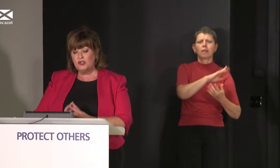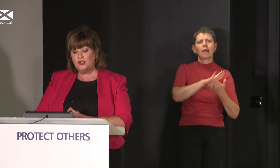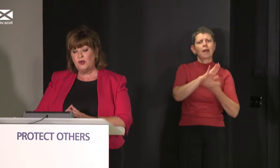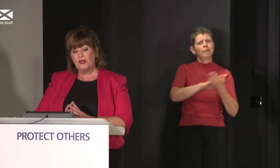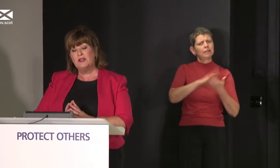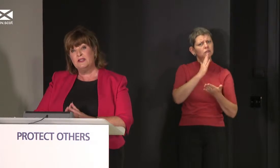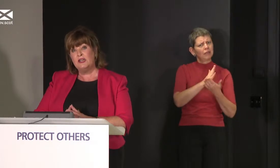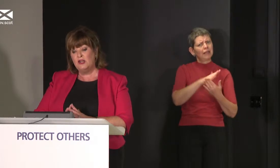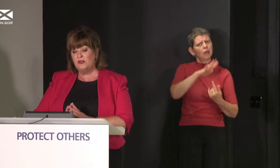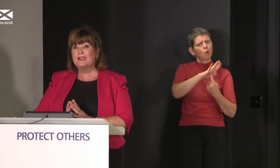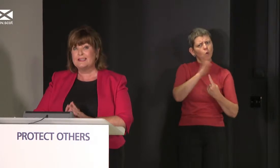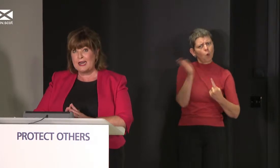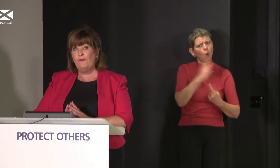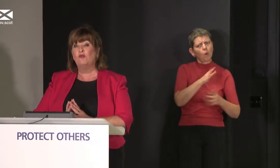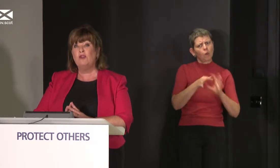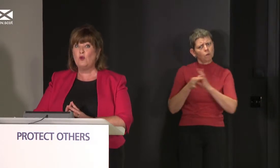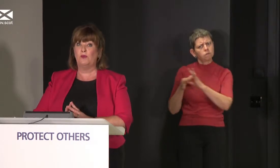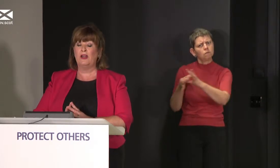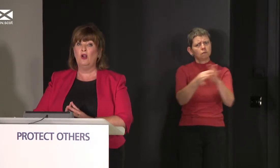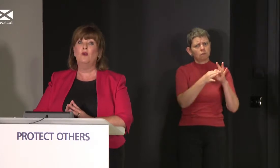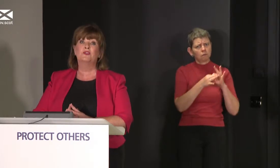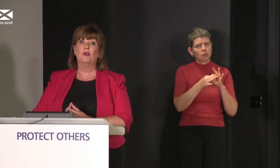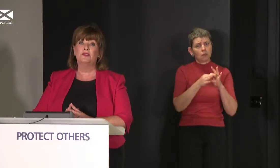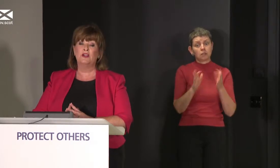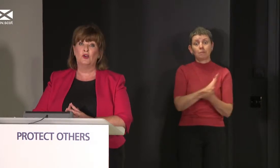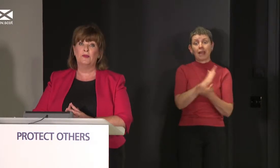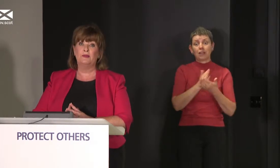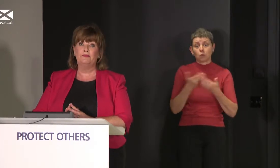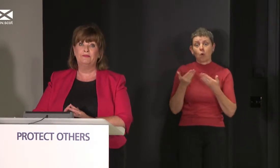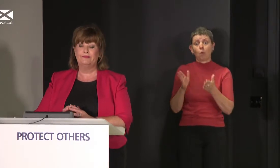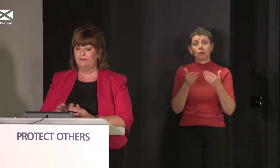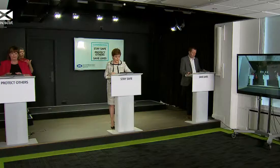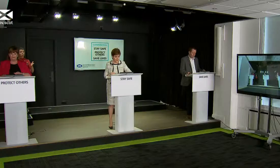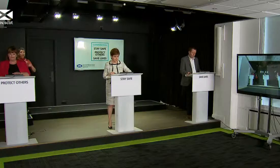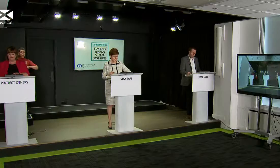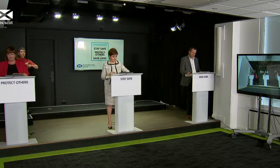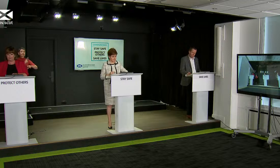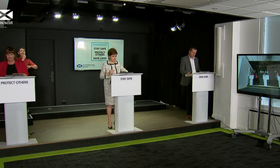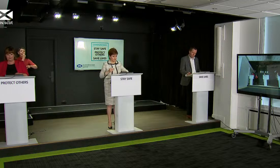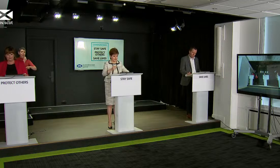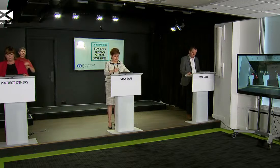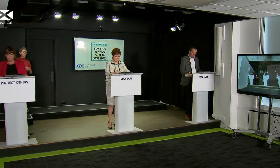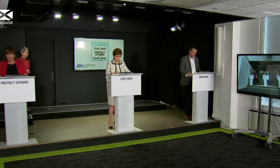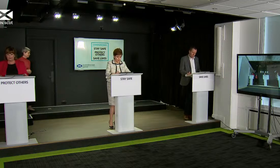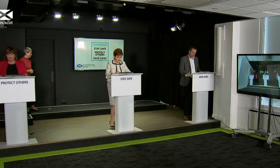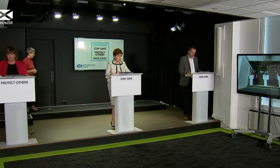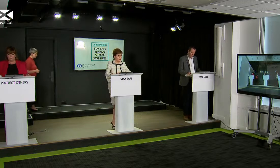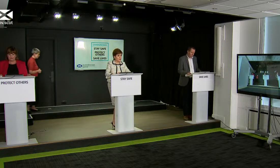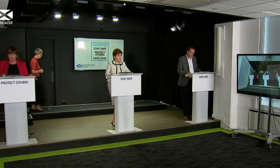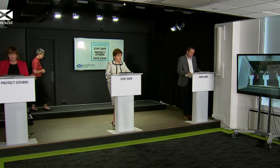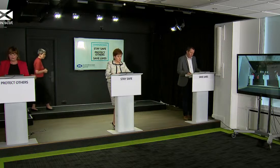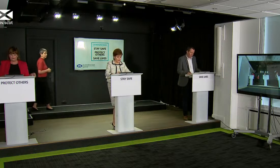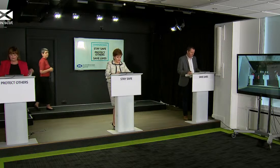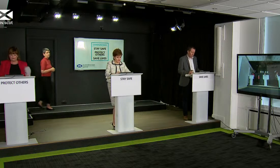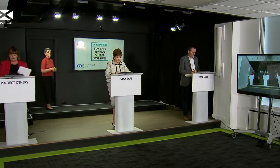ensure the continued safe reopening of Scotland's economy. Many thanks Fiona. I will move now straight to questions.